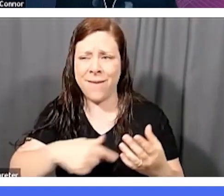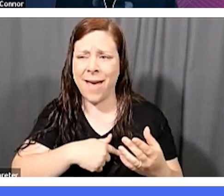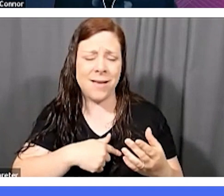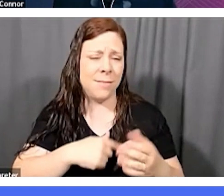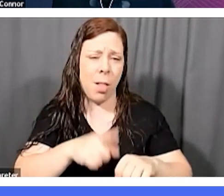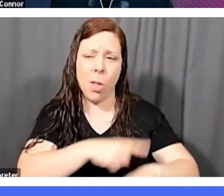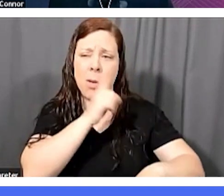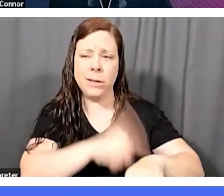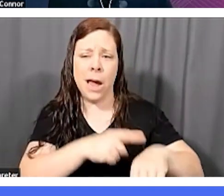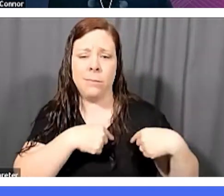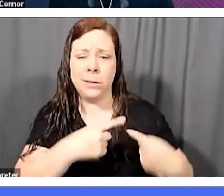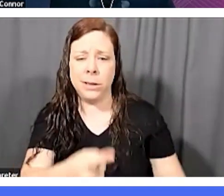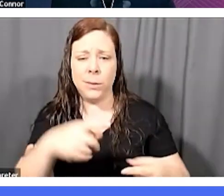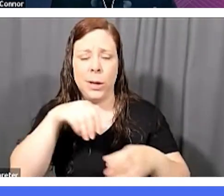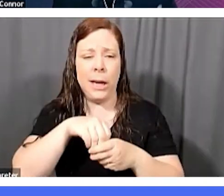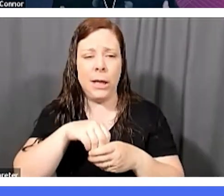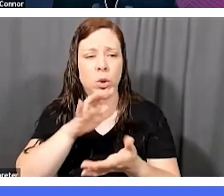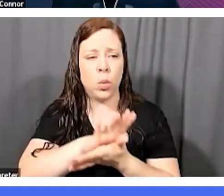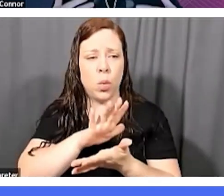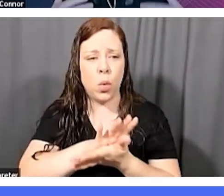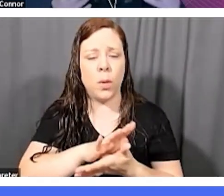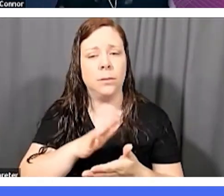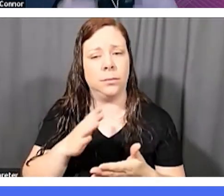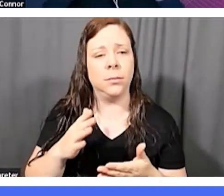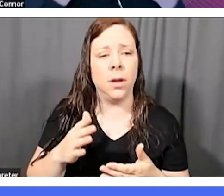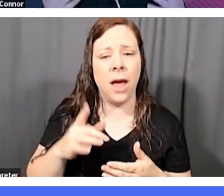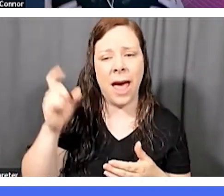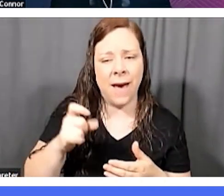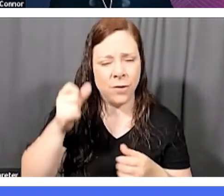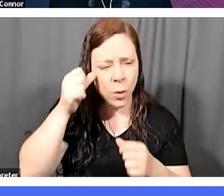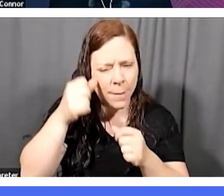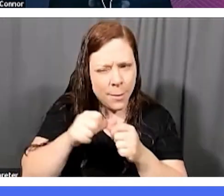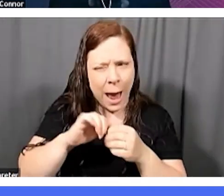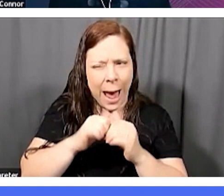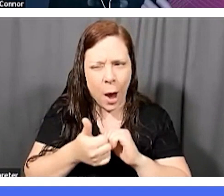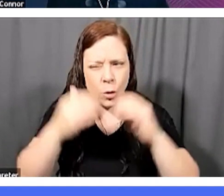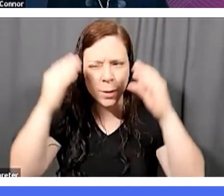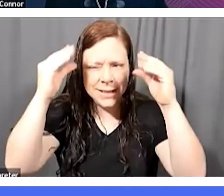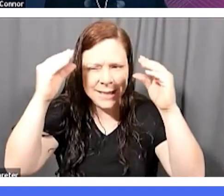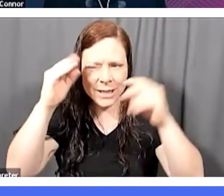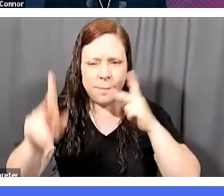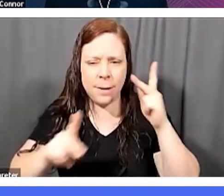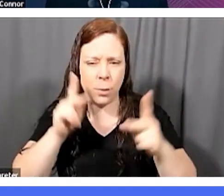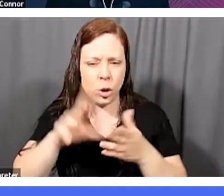And so we need to remember how to teach people how to learn again, right? What are some of the concepts that we're gonna be teaching?